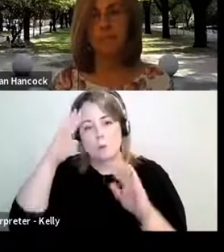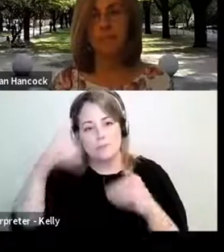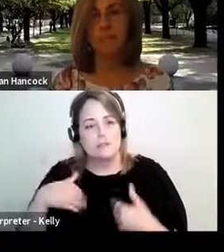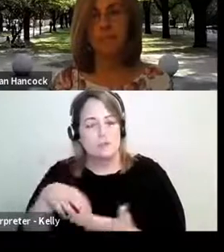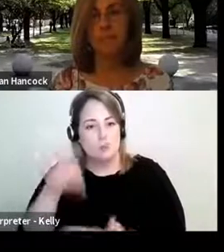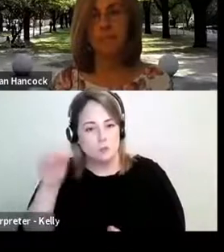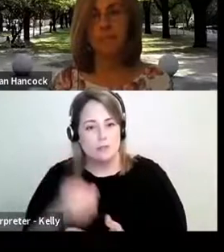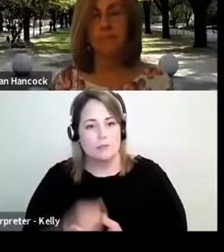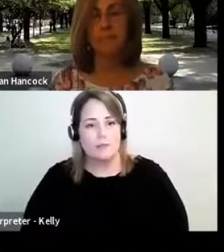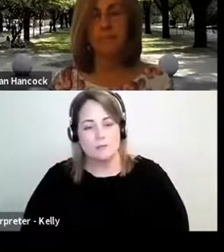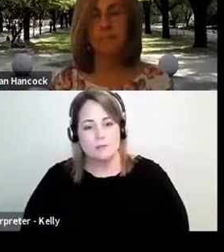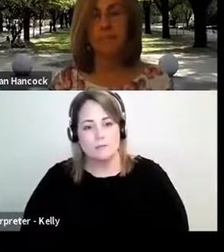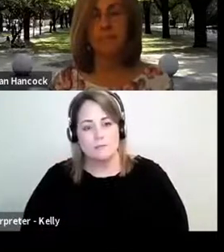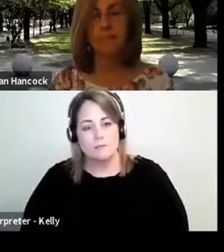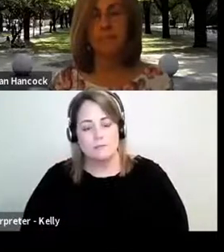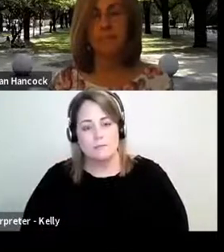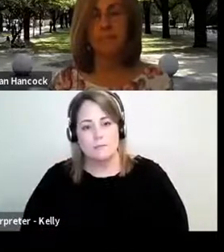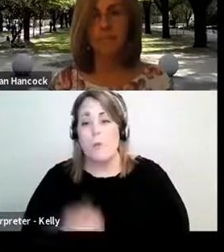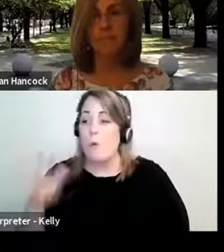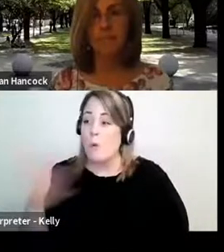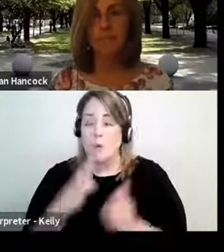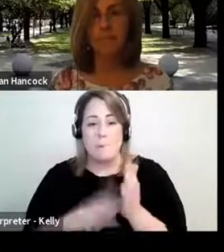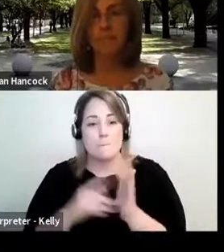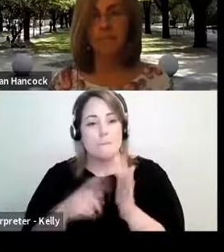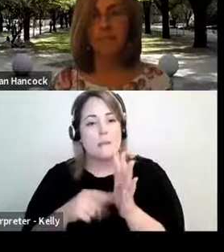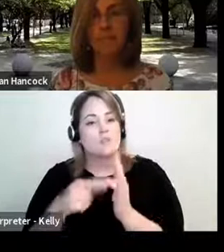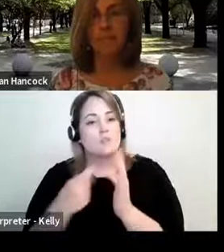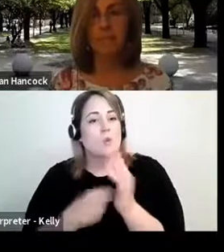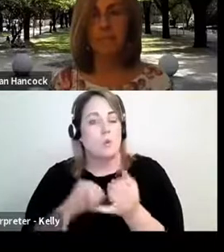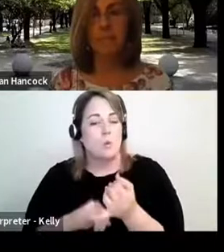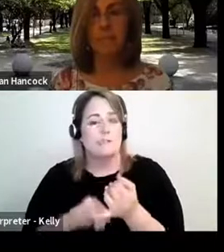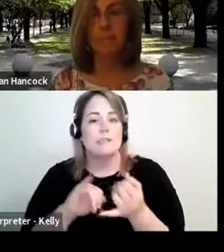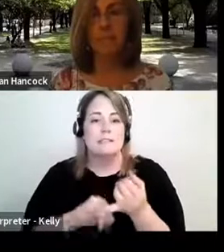mentors are senior autistic students. We don't have any of your typical mentors at all. They